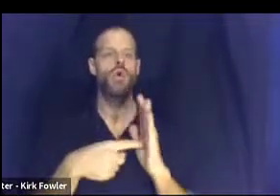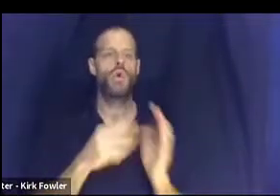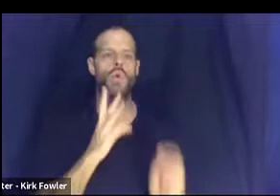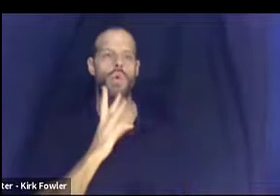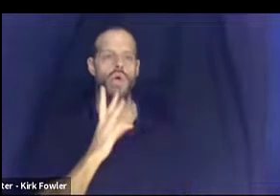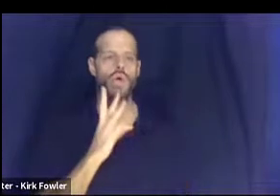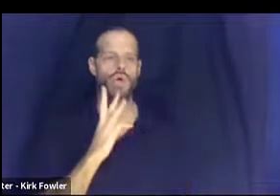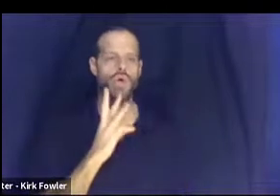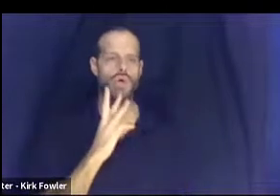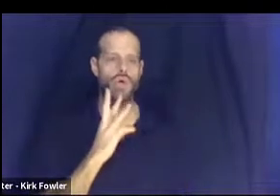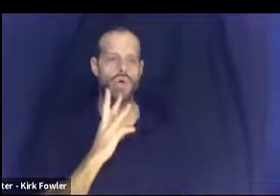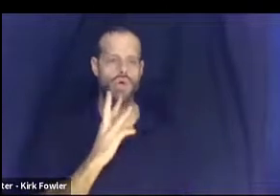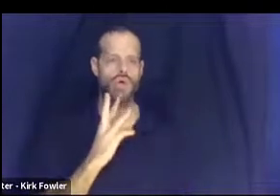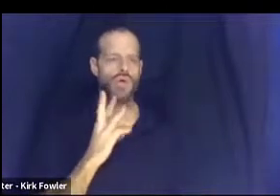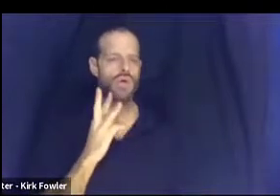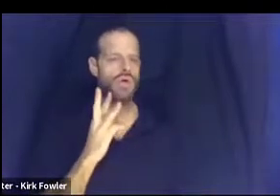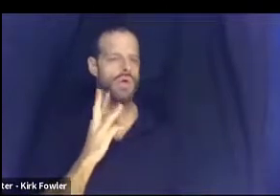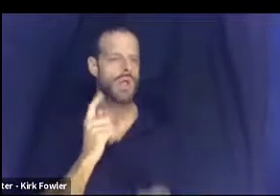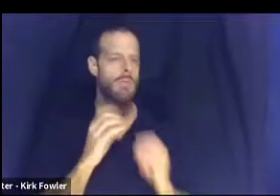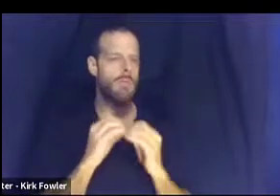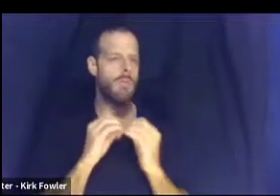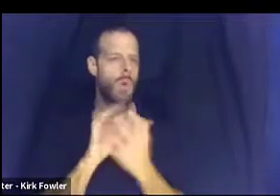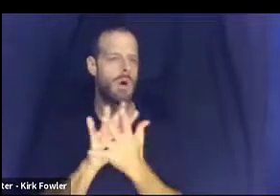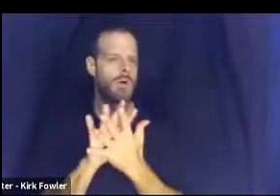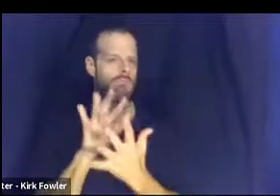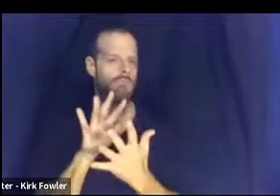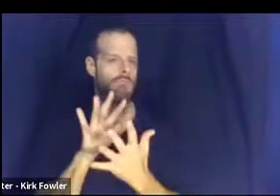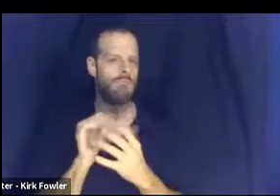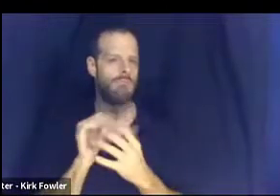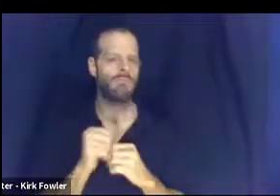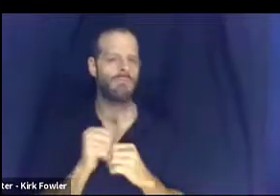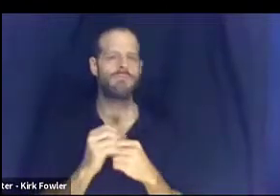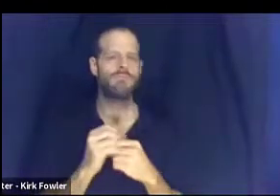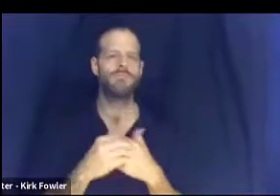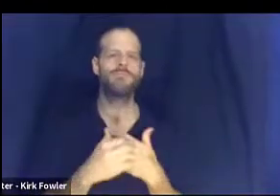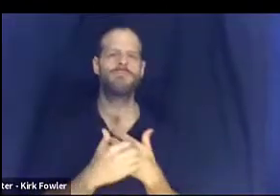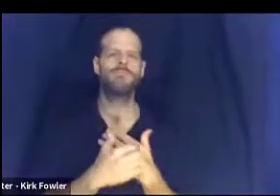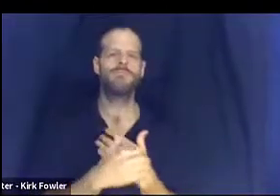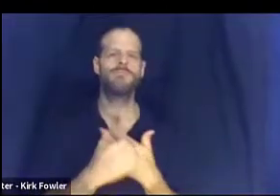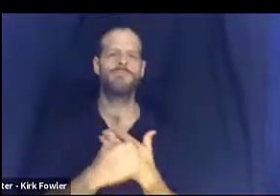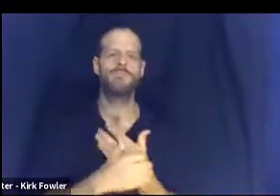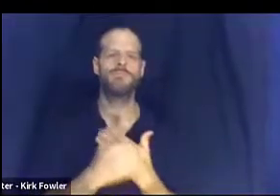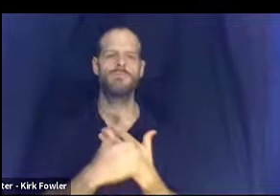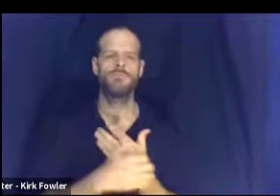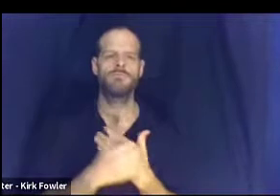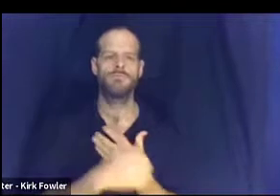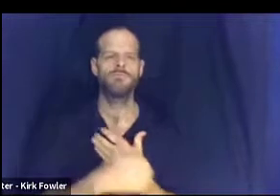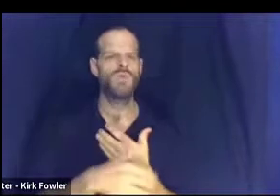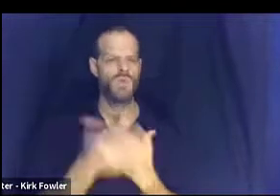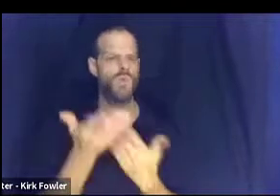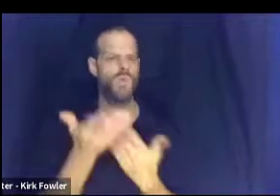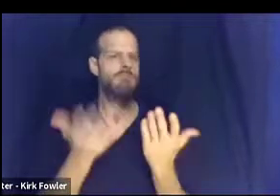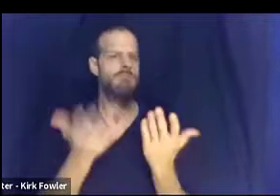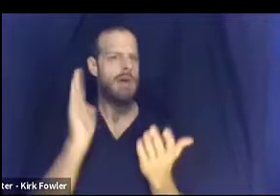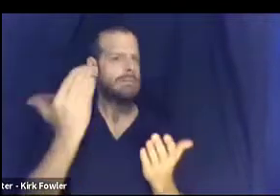Okay. So, this might seem like a given, right? It might seem something obvious, but we take for granted